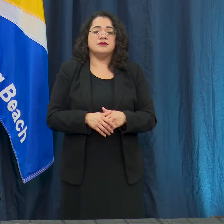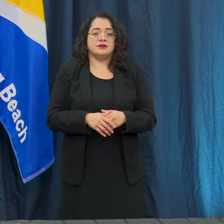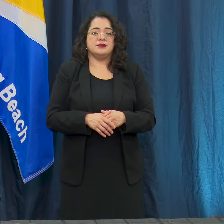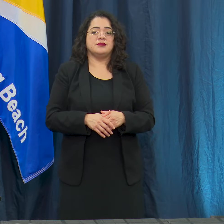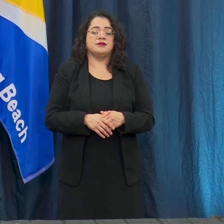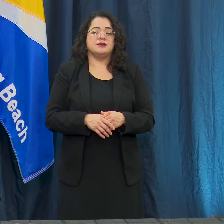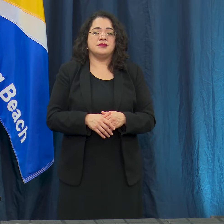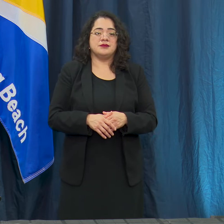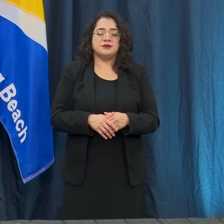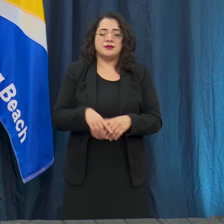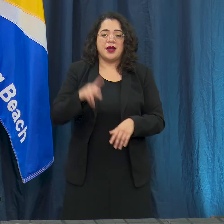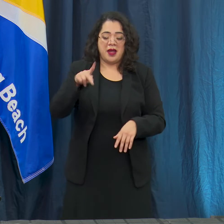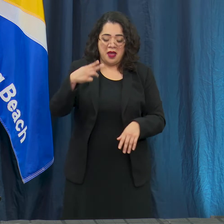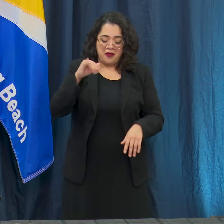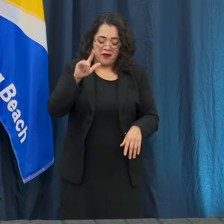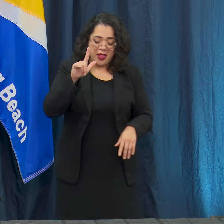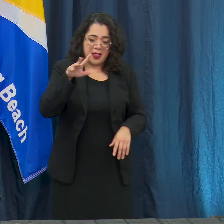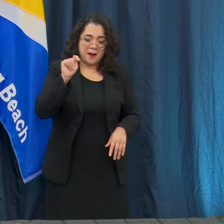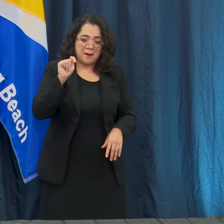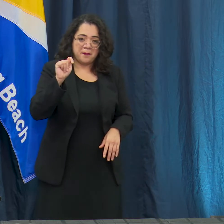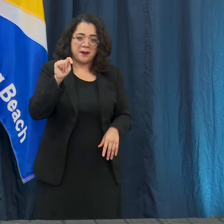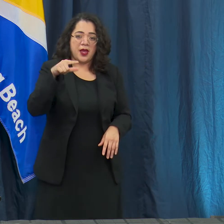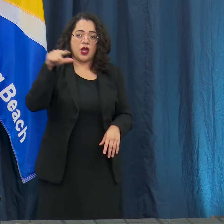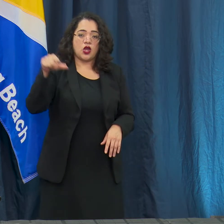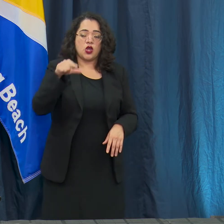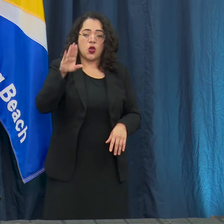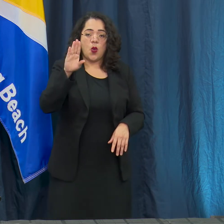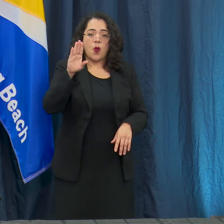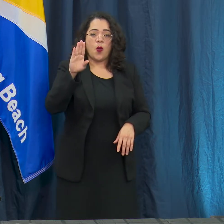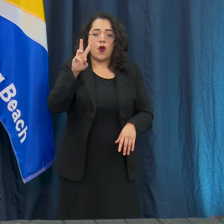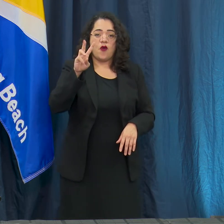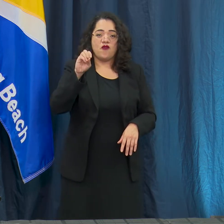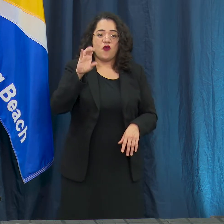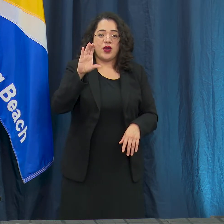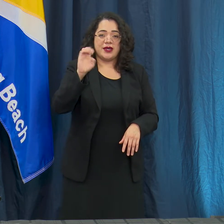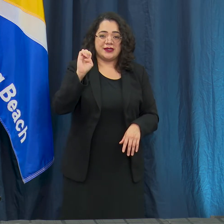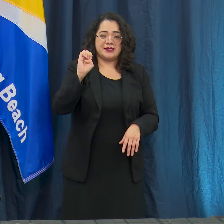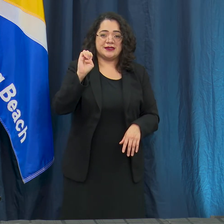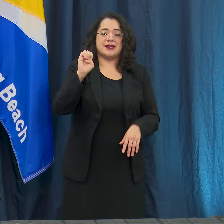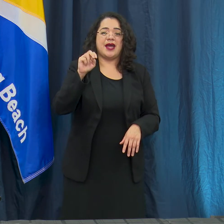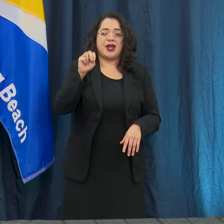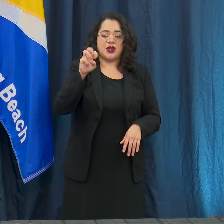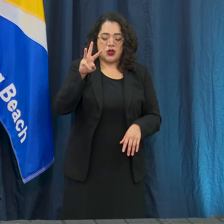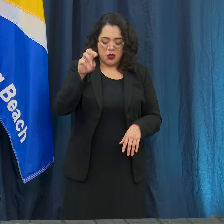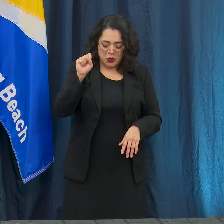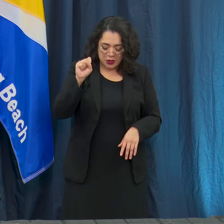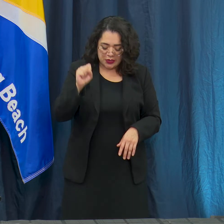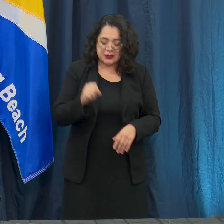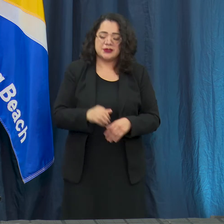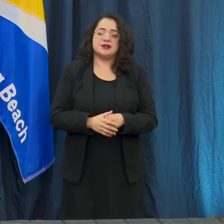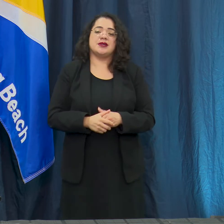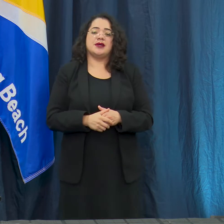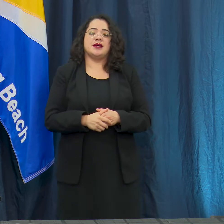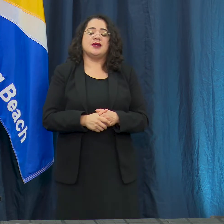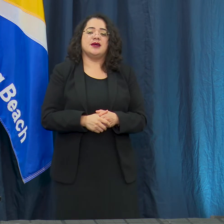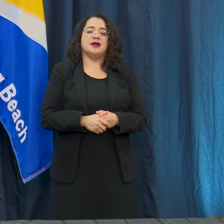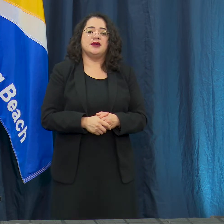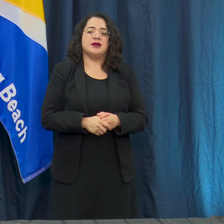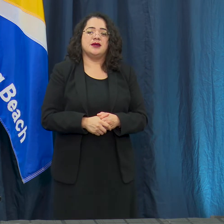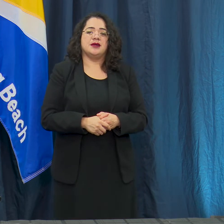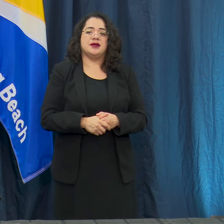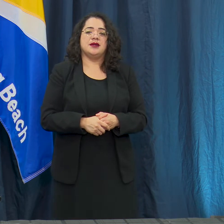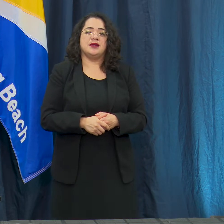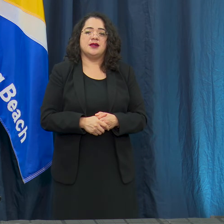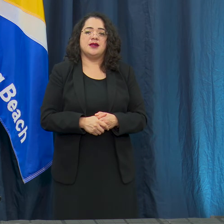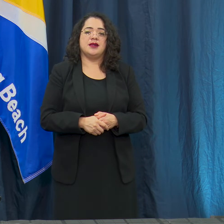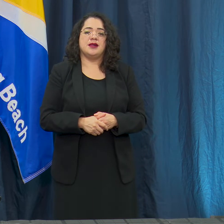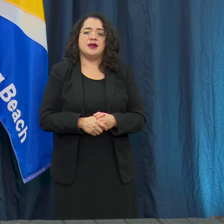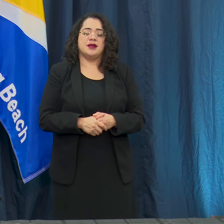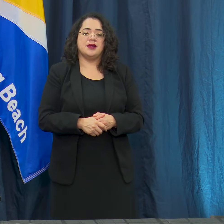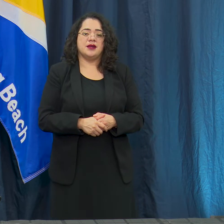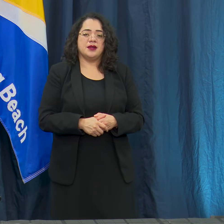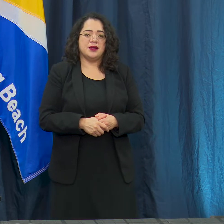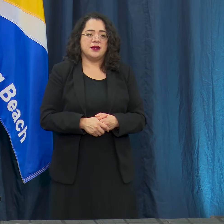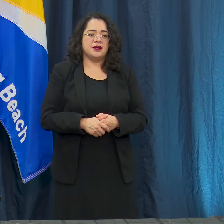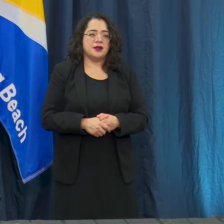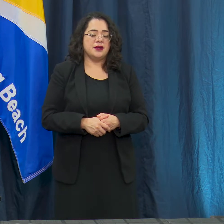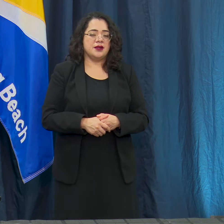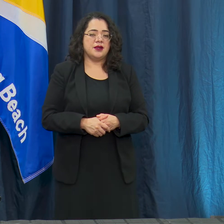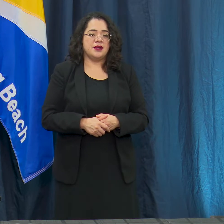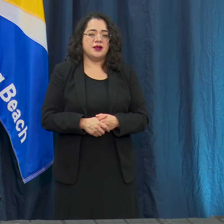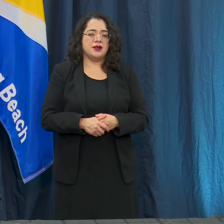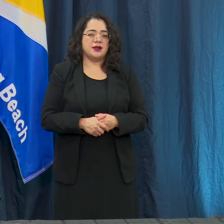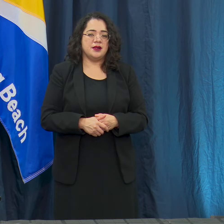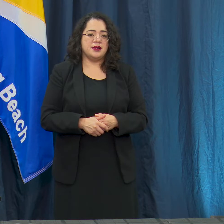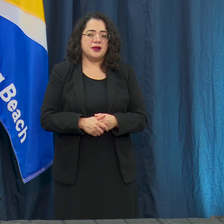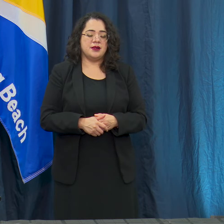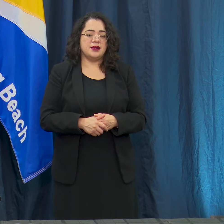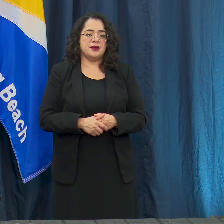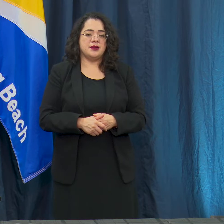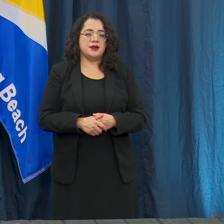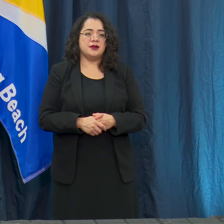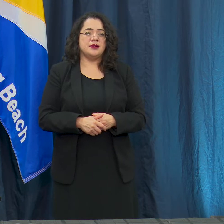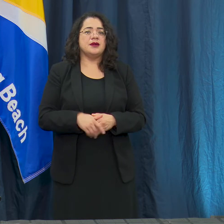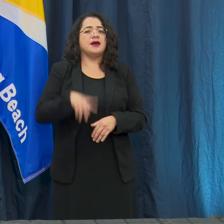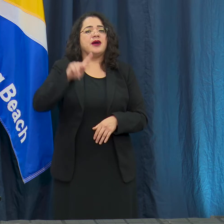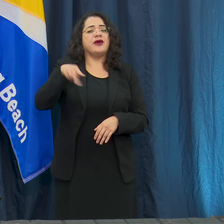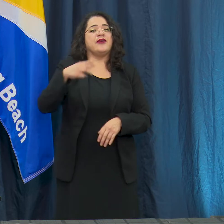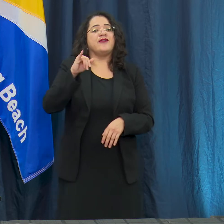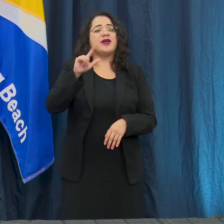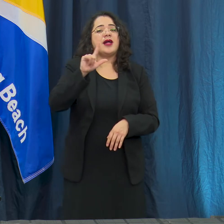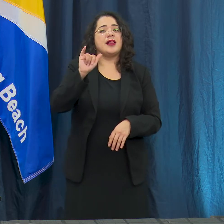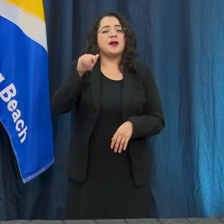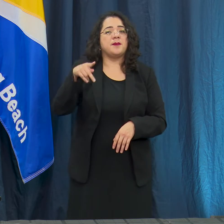to Phillip from Q Voise News. Phillip?